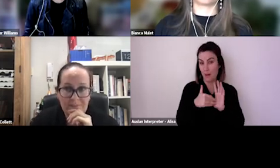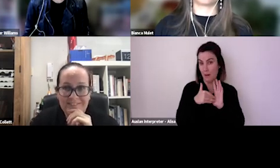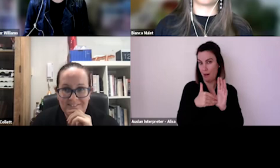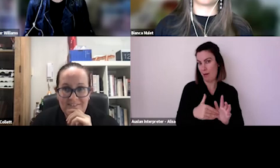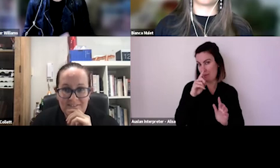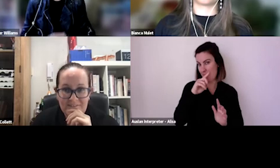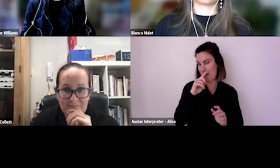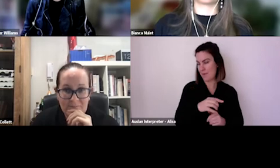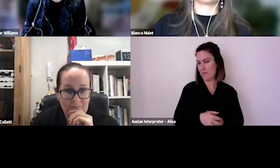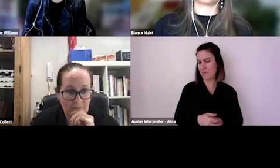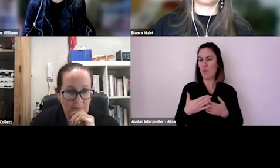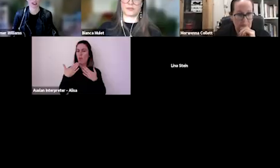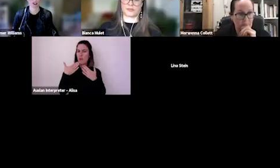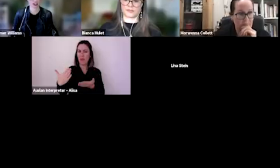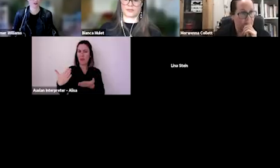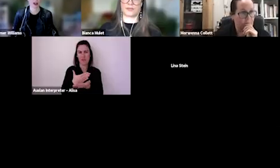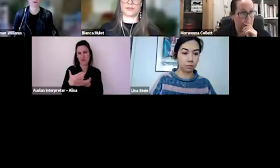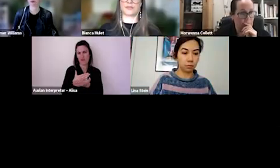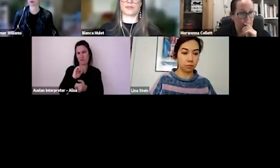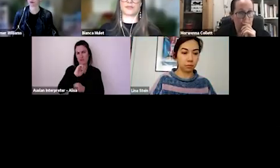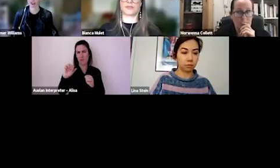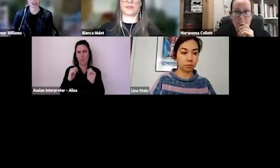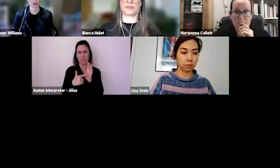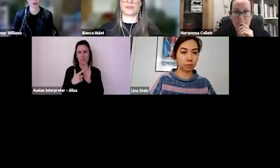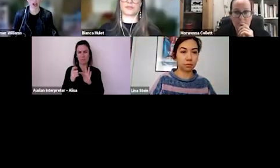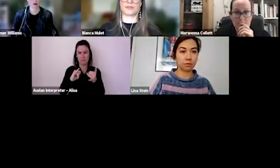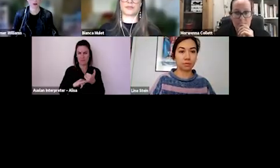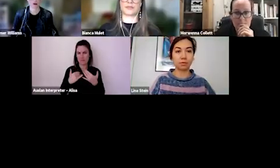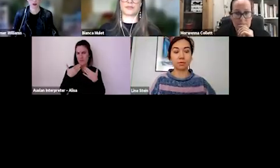of the month.